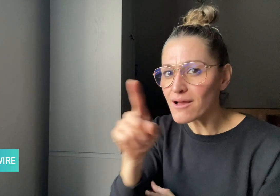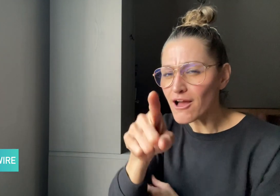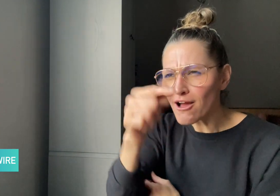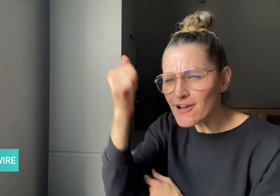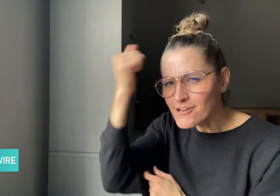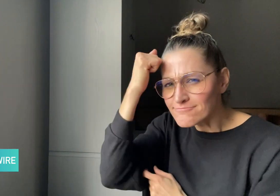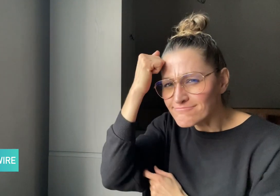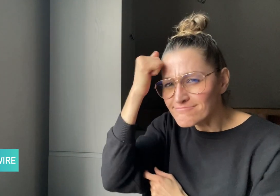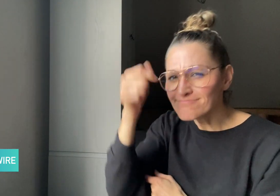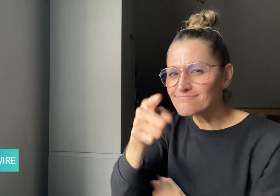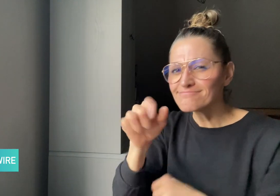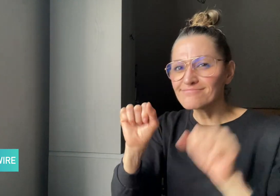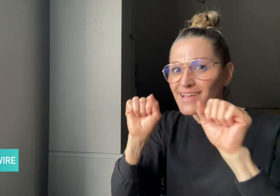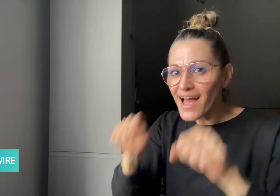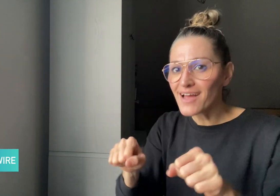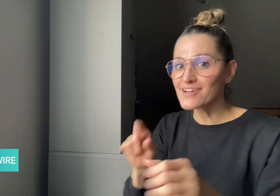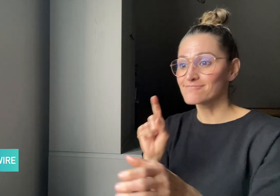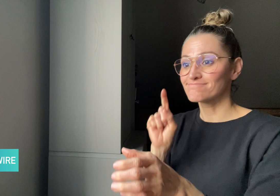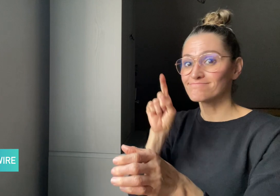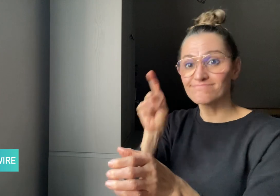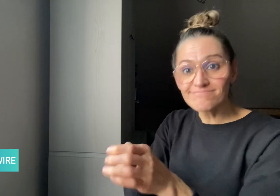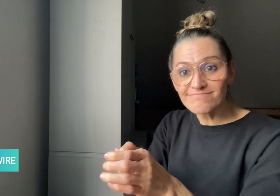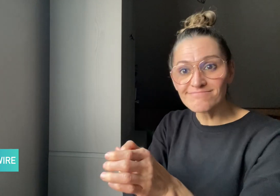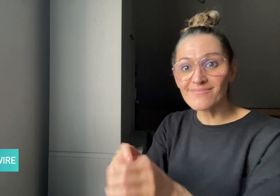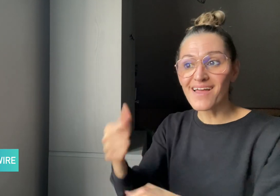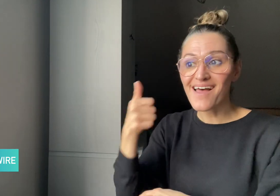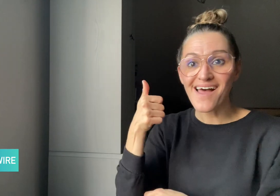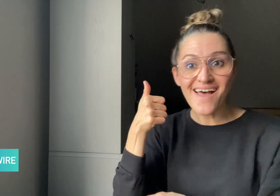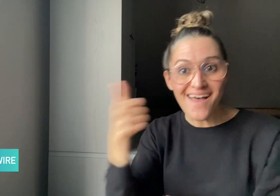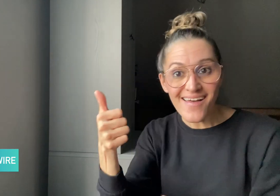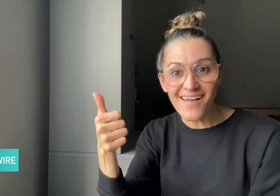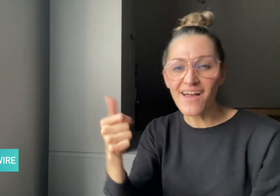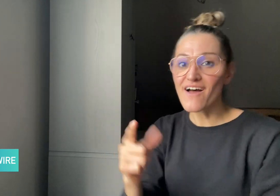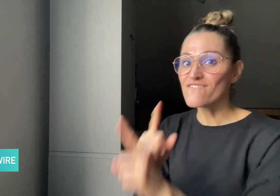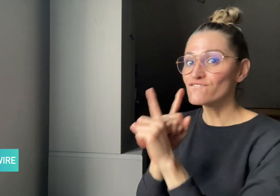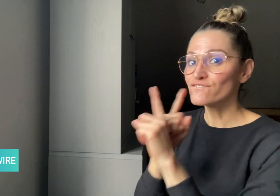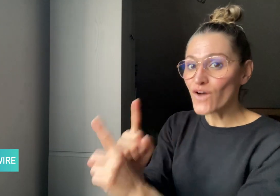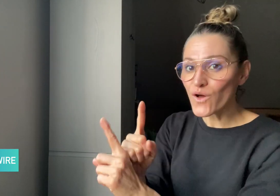Don’t forget to subscribe, like,